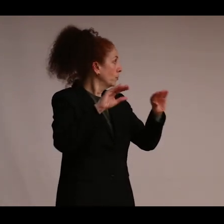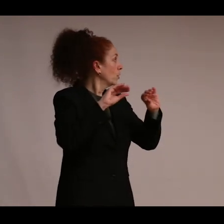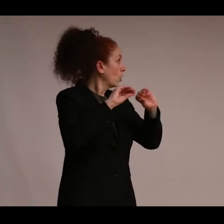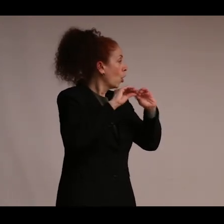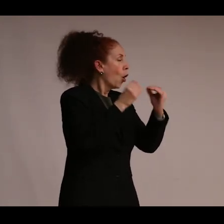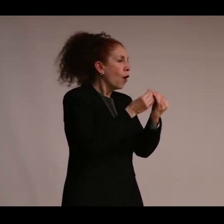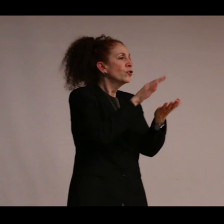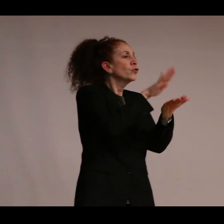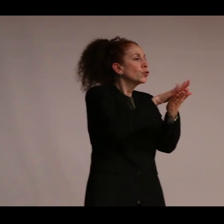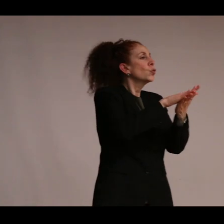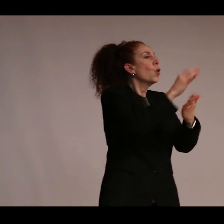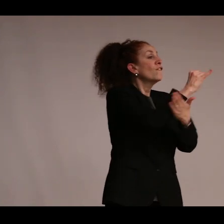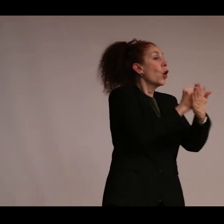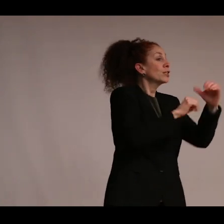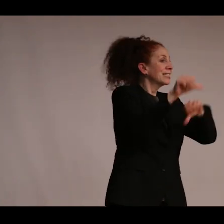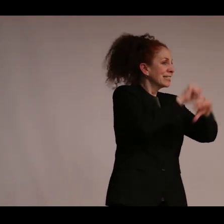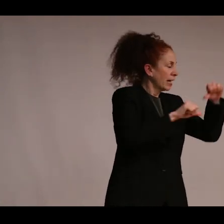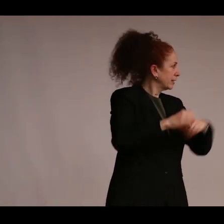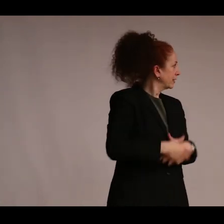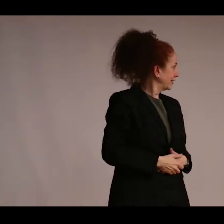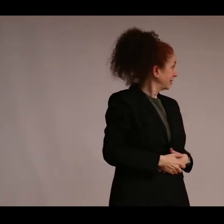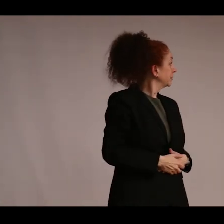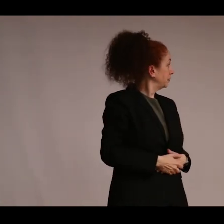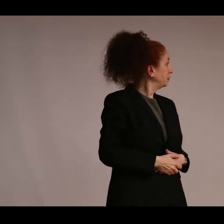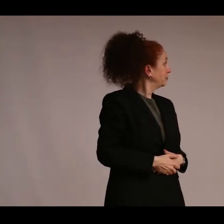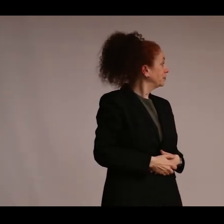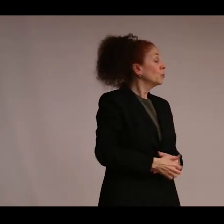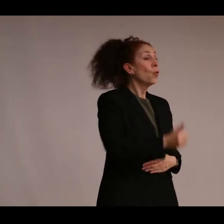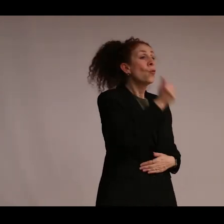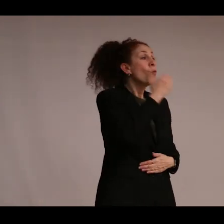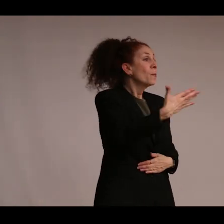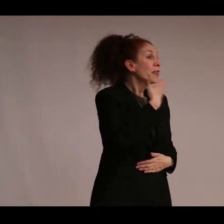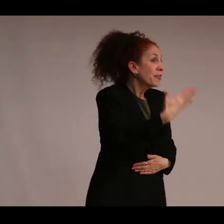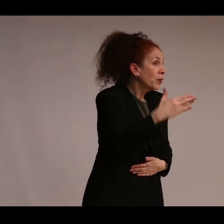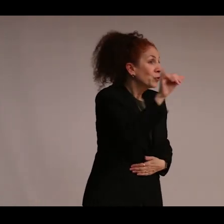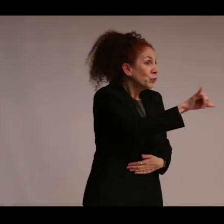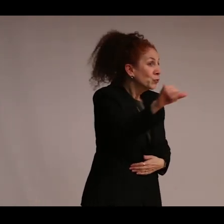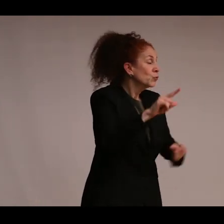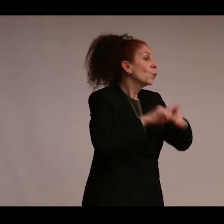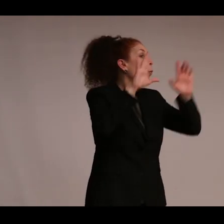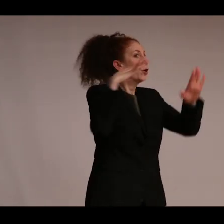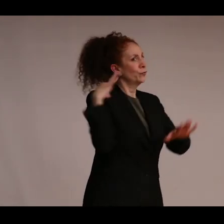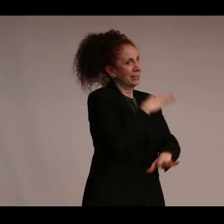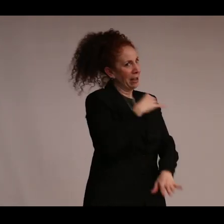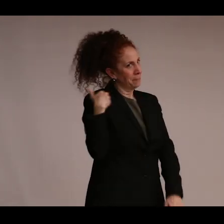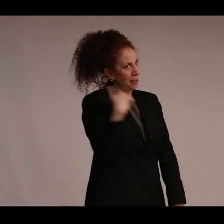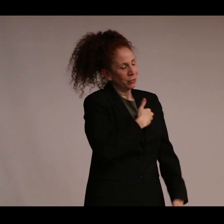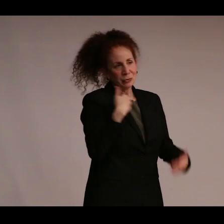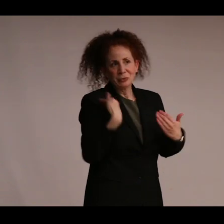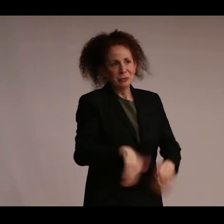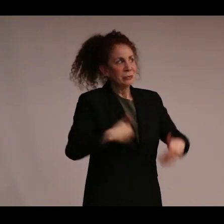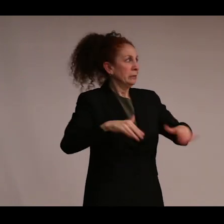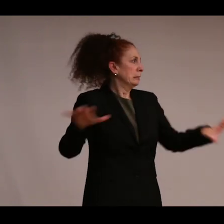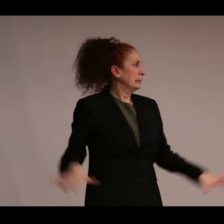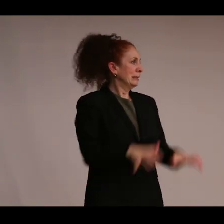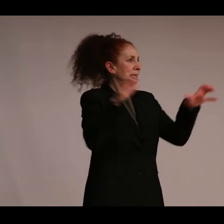and Sciences. I want to offer warm thanks to our wonderful staff members, without whom none of these events would happen--